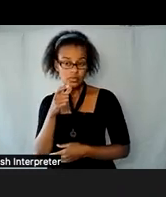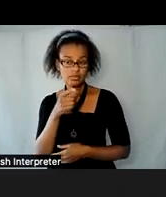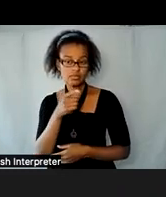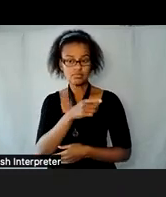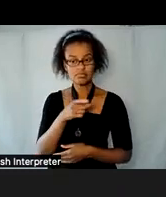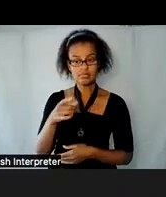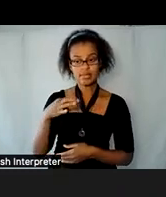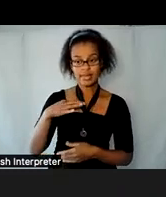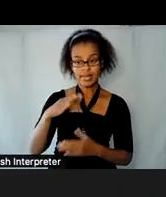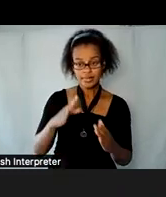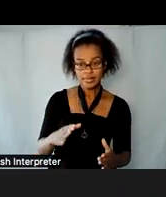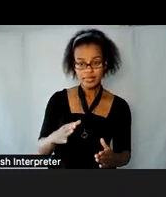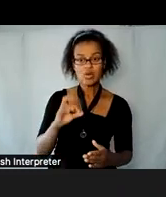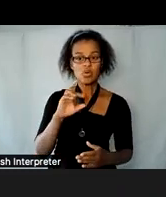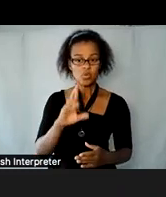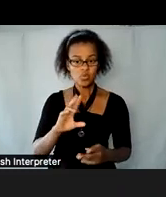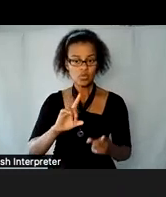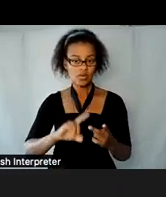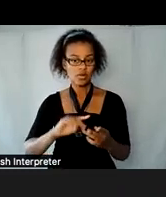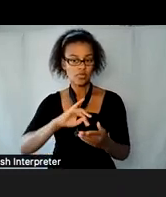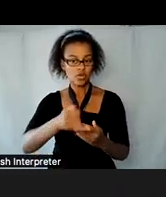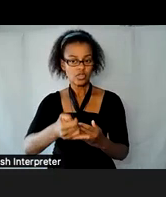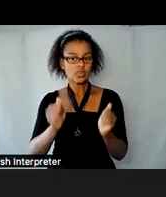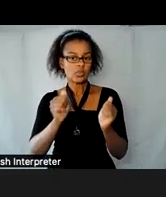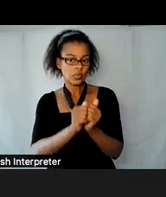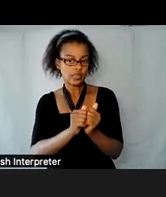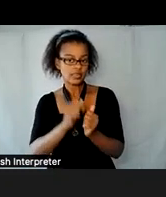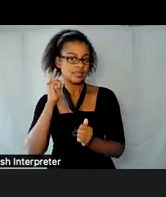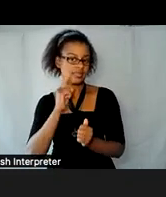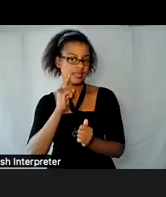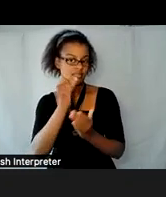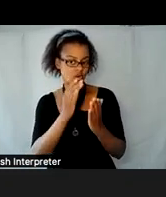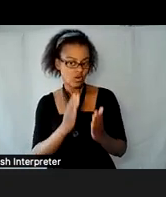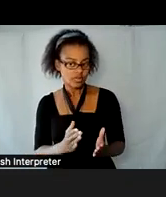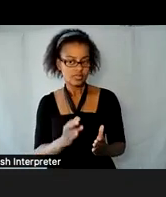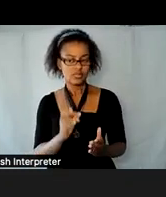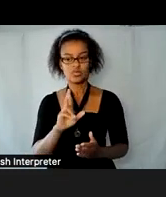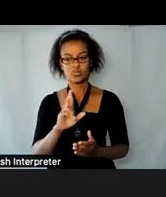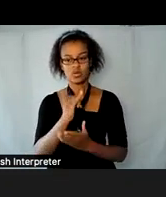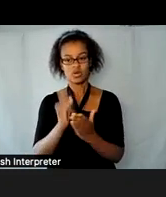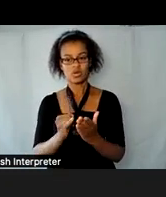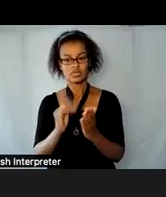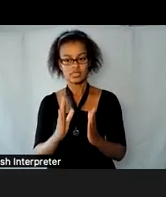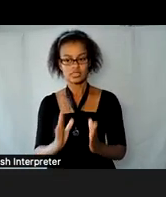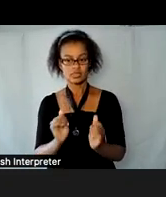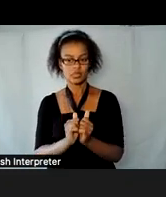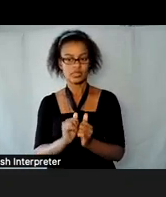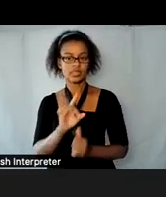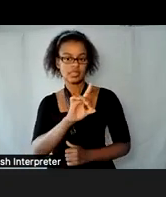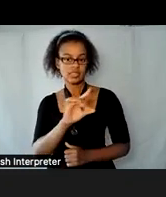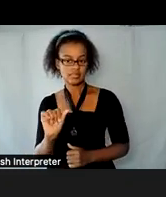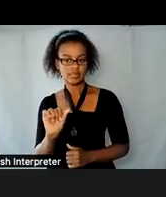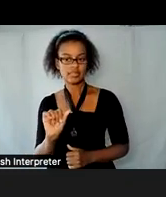involving deaf artists and artists with disability and mental illness.